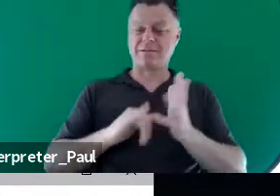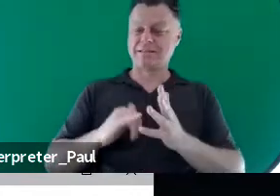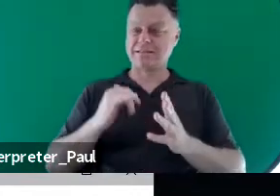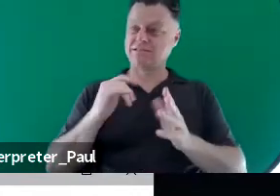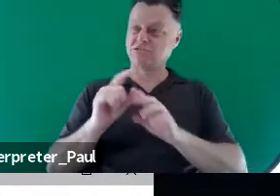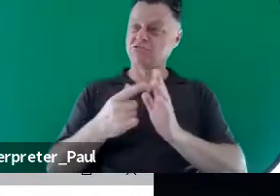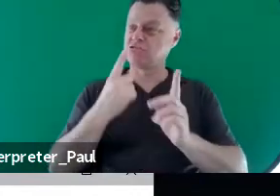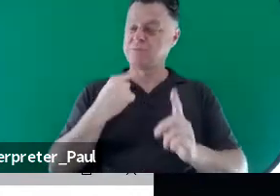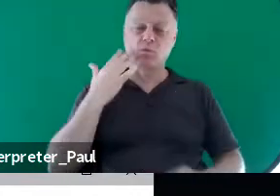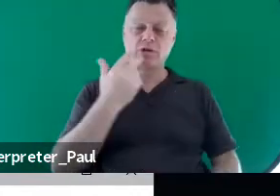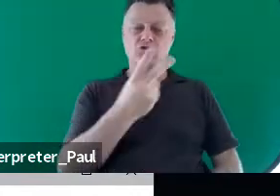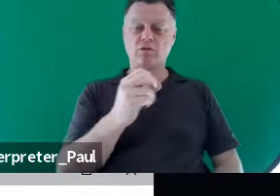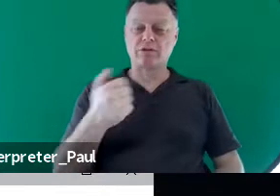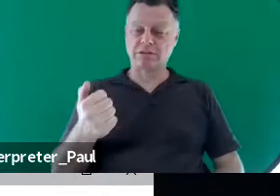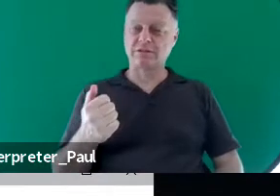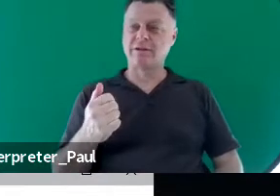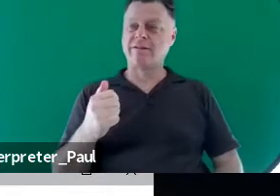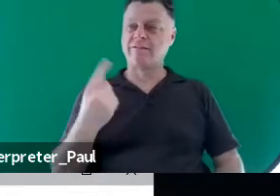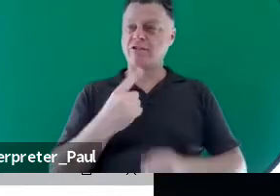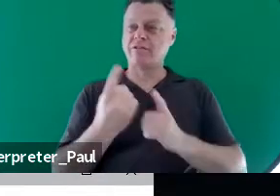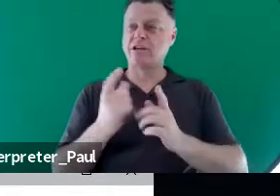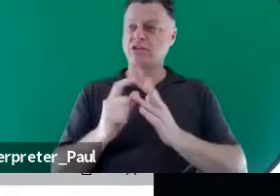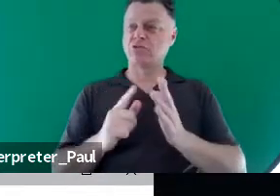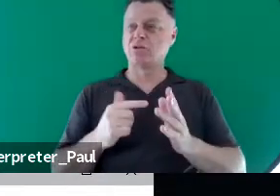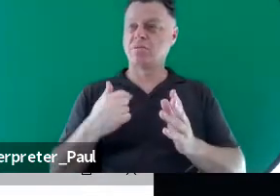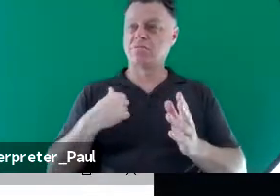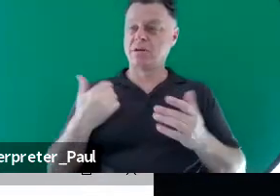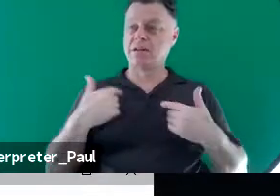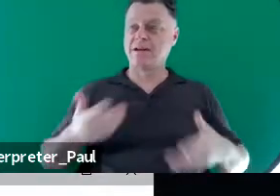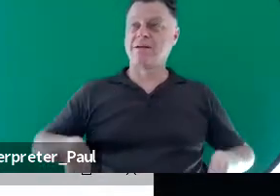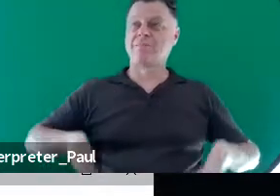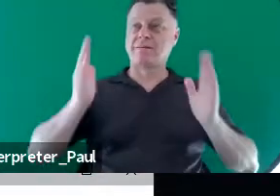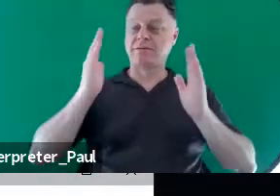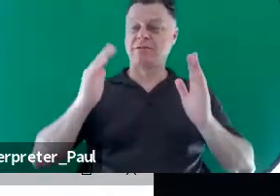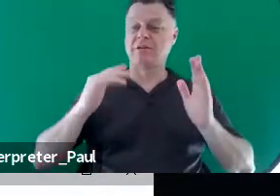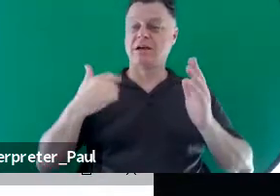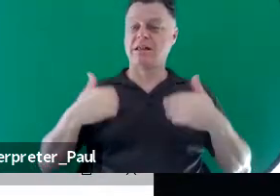one of the first things I did was sold my apartment because it was on the third floor